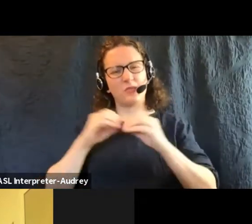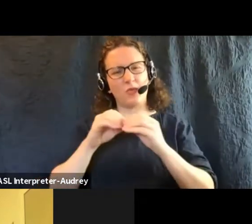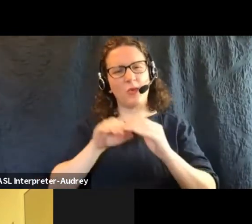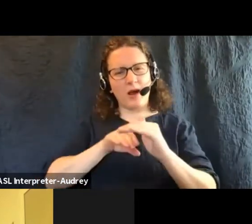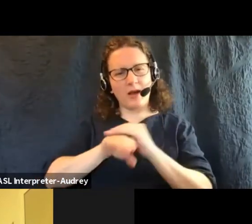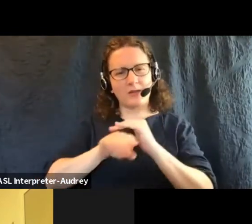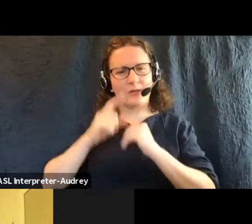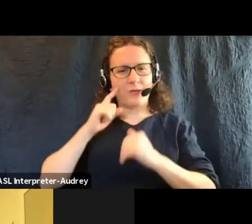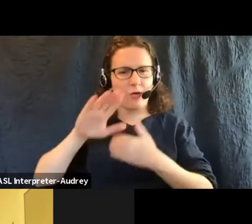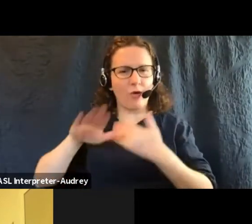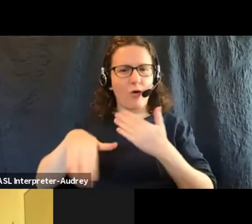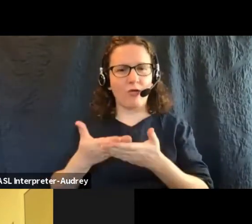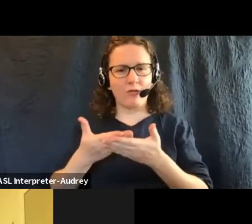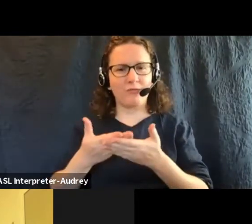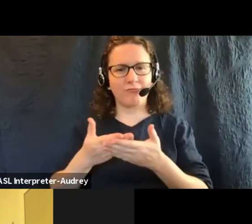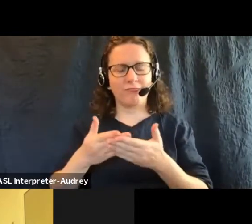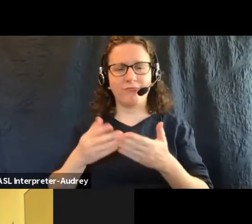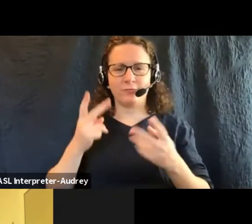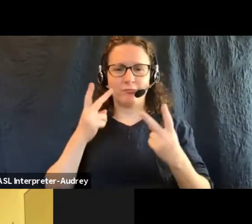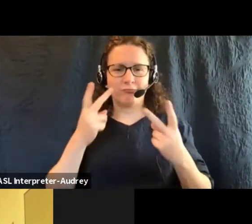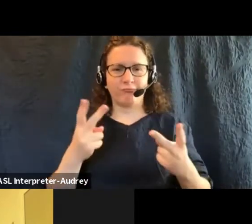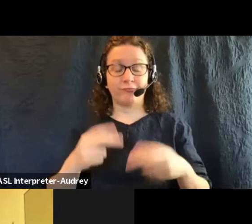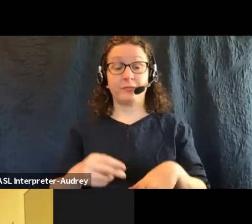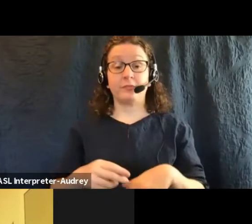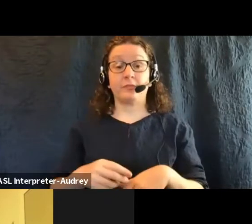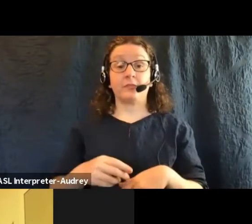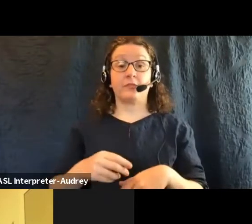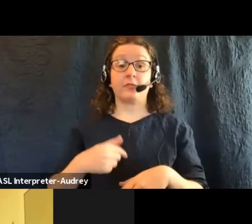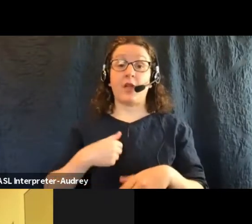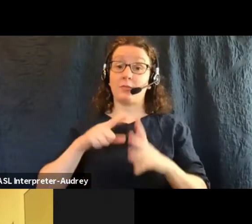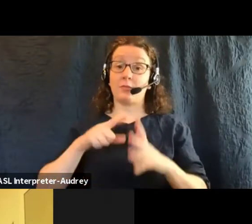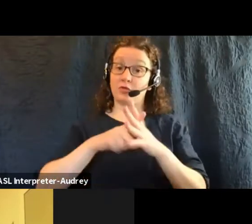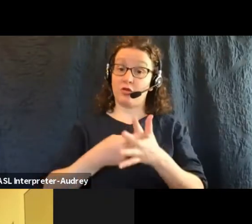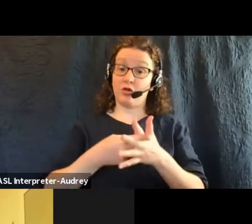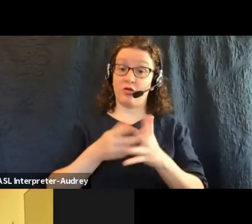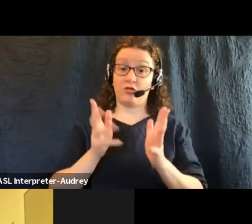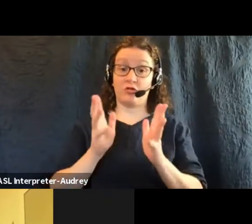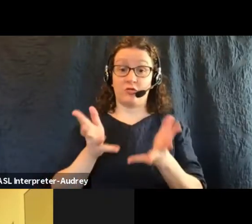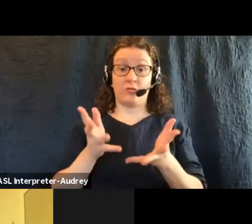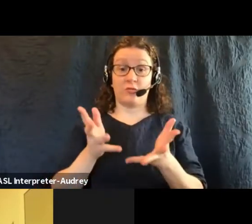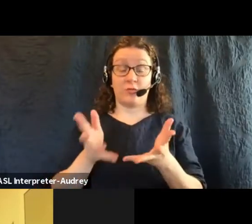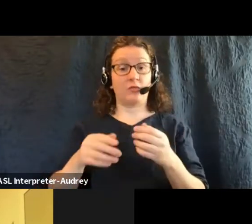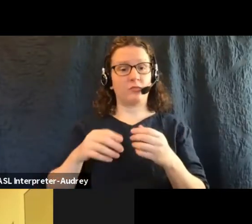And let me just kind of start by talking about what do we mean by regional forums?